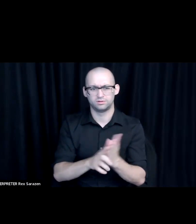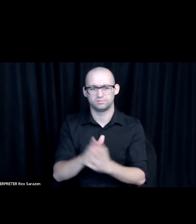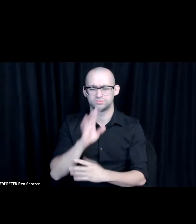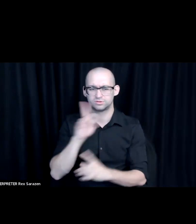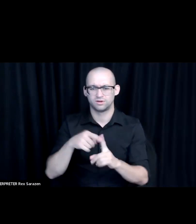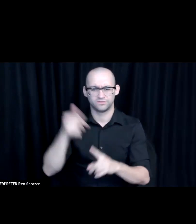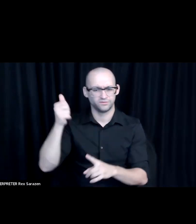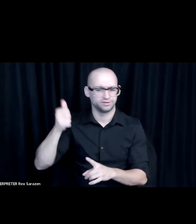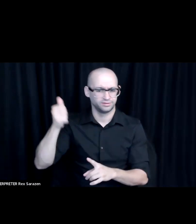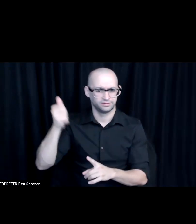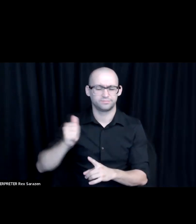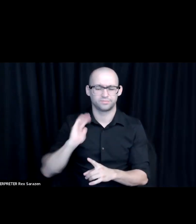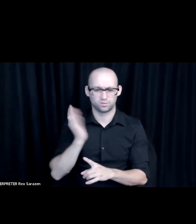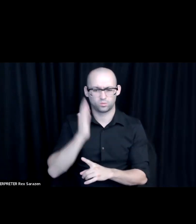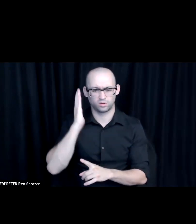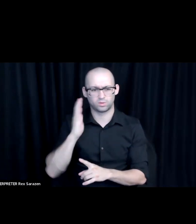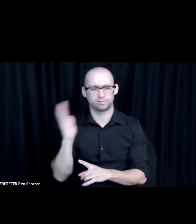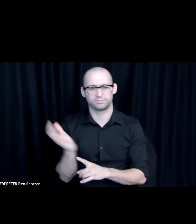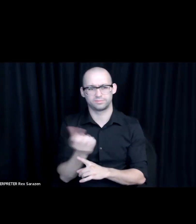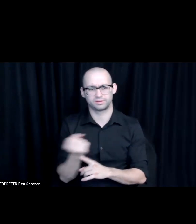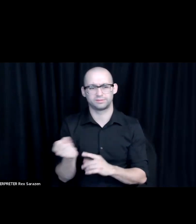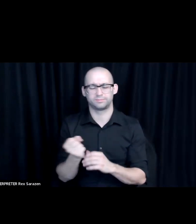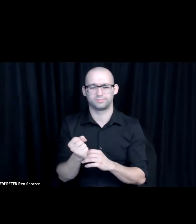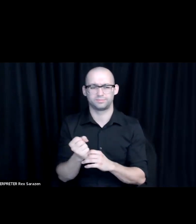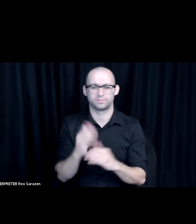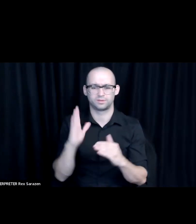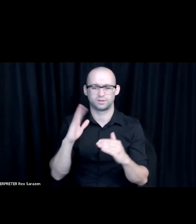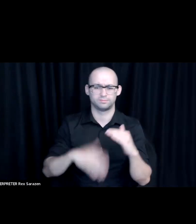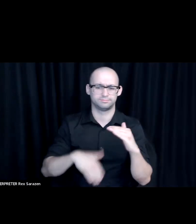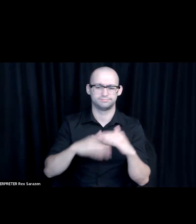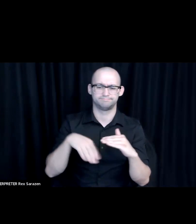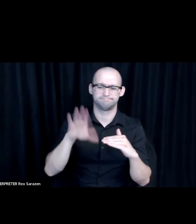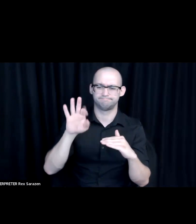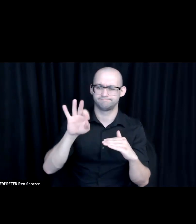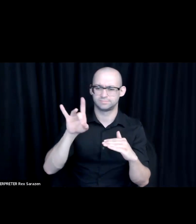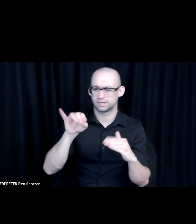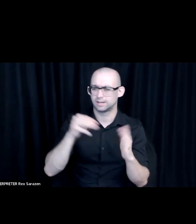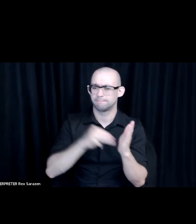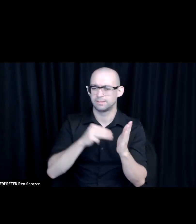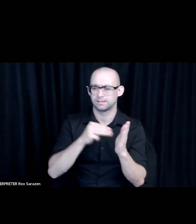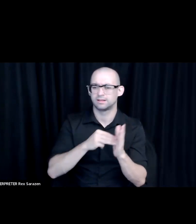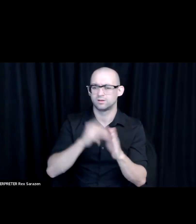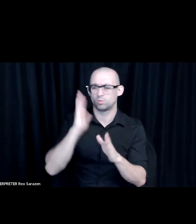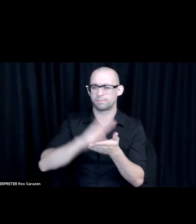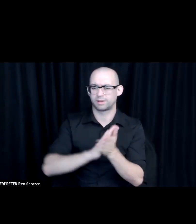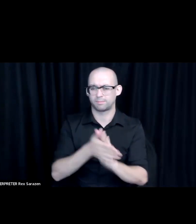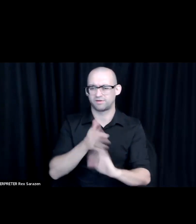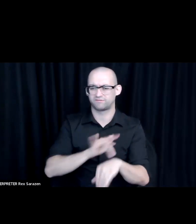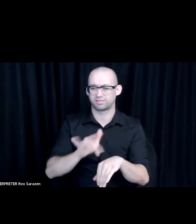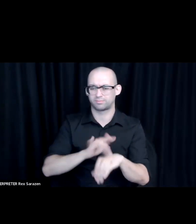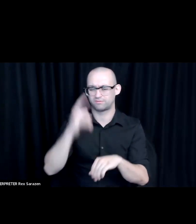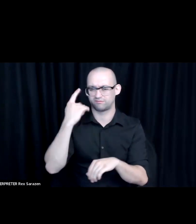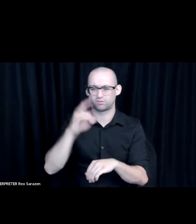and we will make approximately up to 980 million available for Native American, Alaska Native,